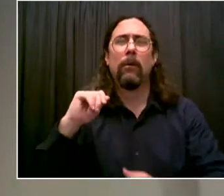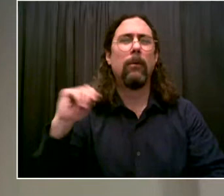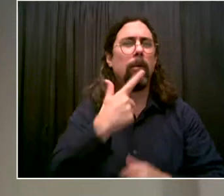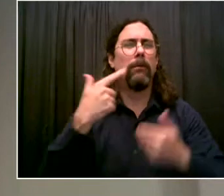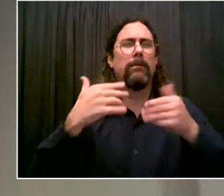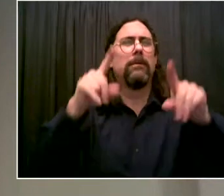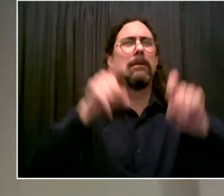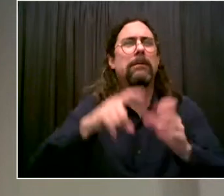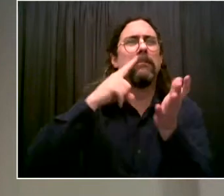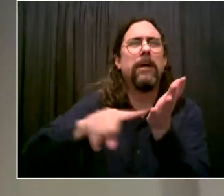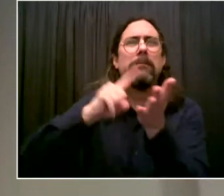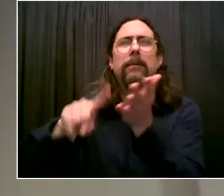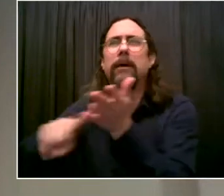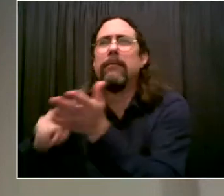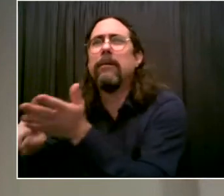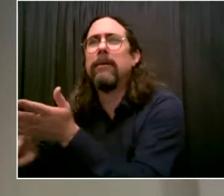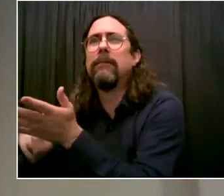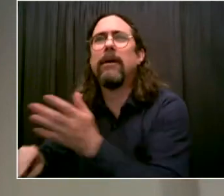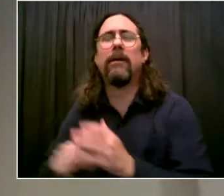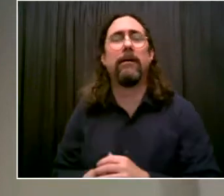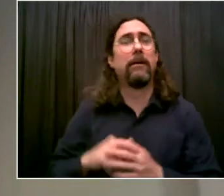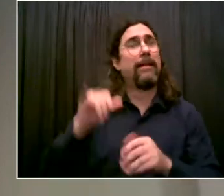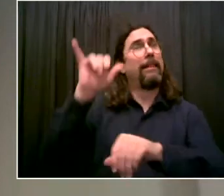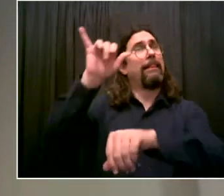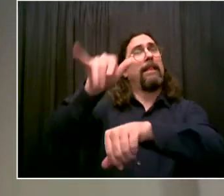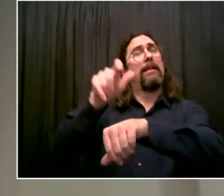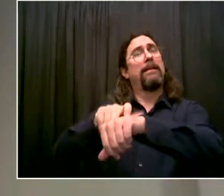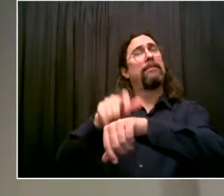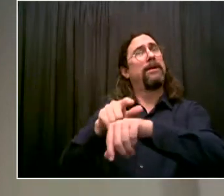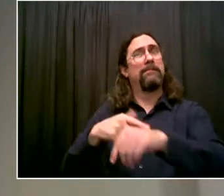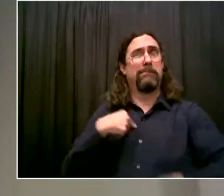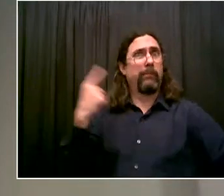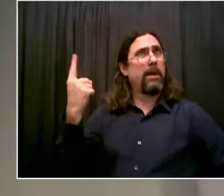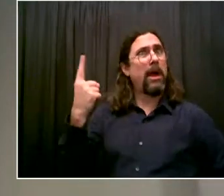ONLY MAJOR TOOL WE HAD ROFM THE PUBLIC HEALTH APPROACH WITHOUT